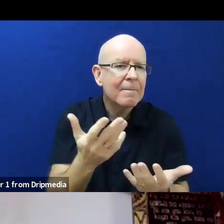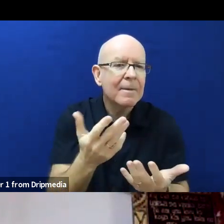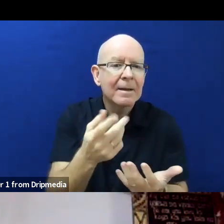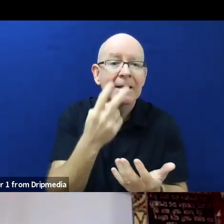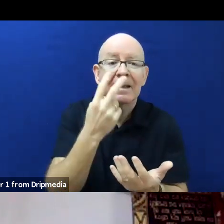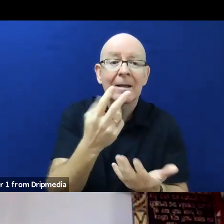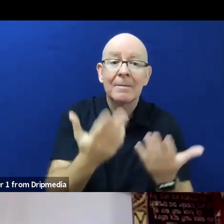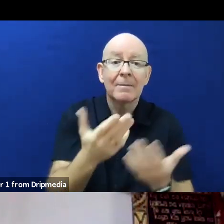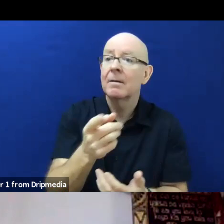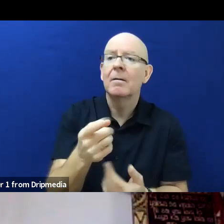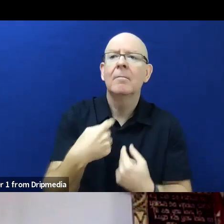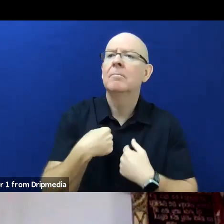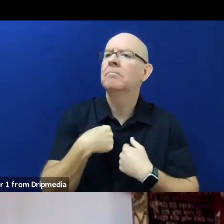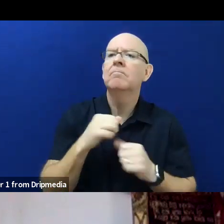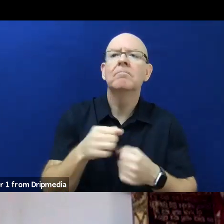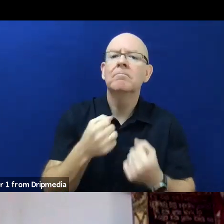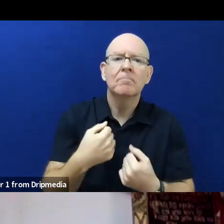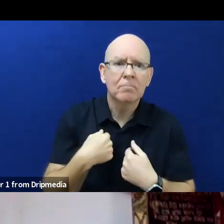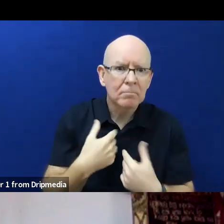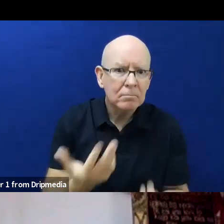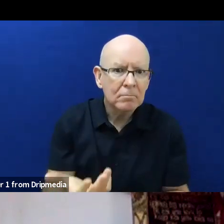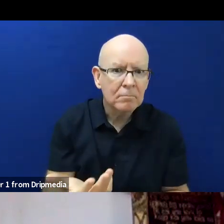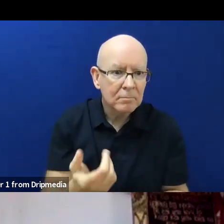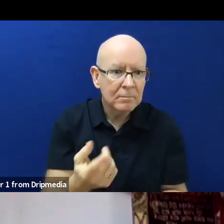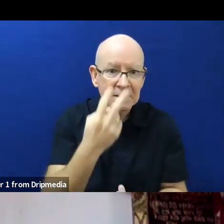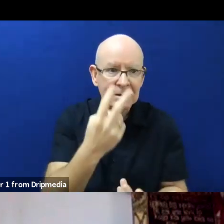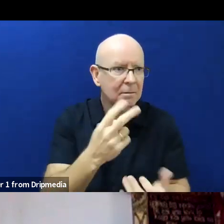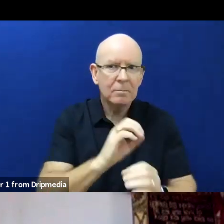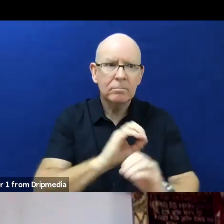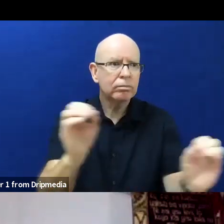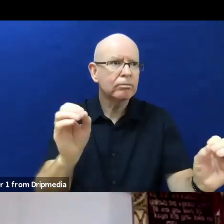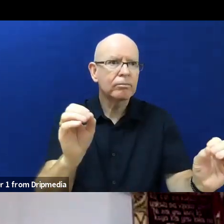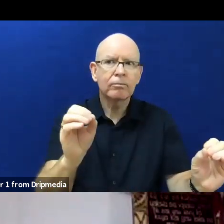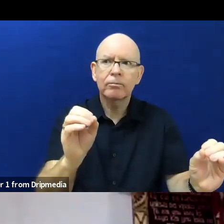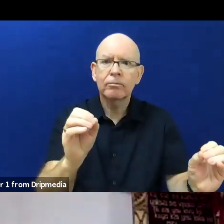including affordable health care and assistive device, but also free public transportation on